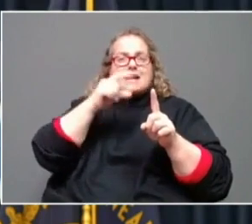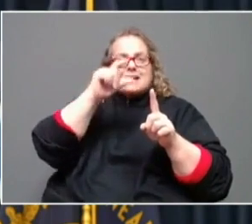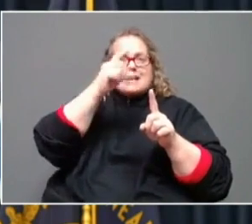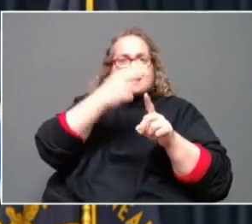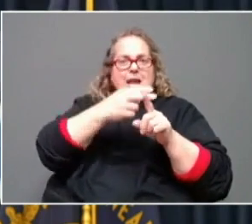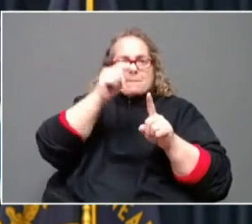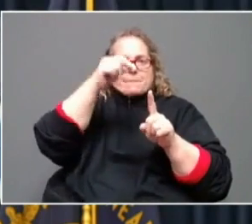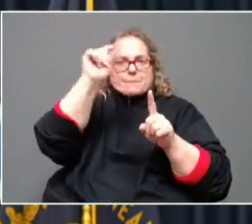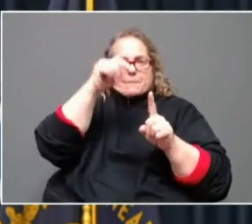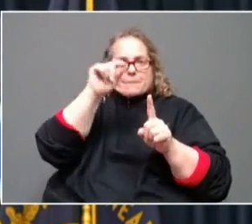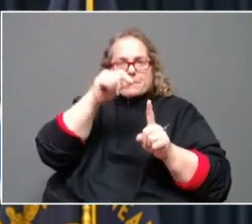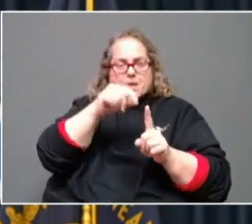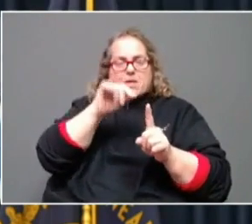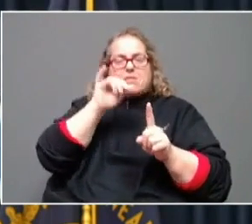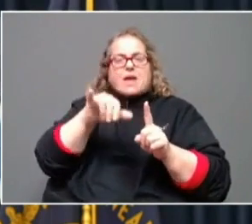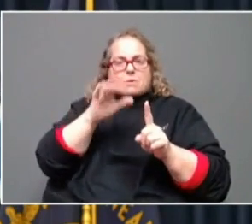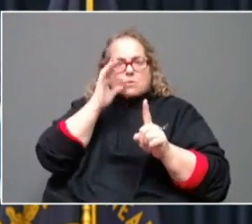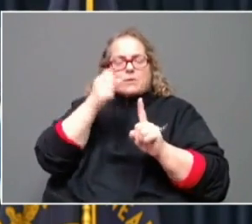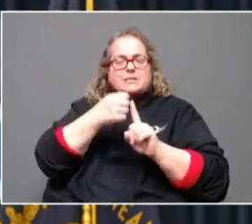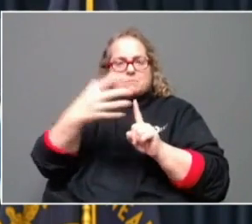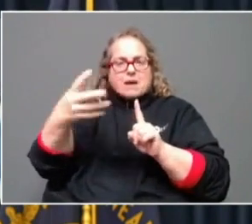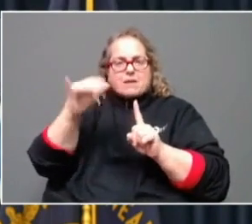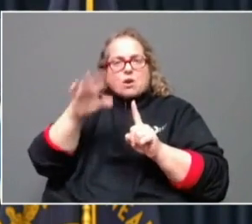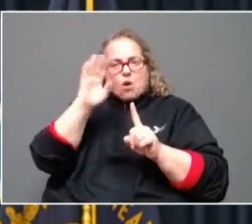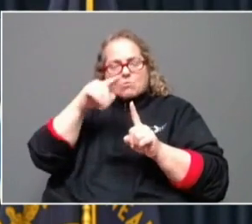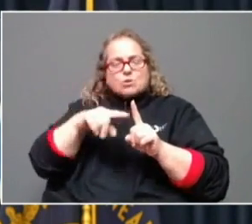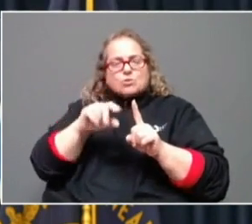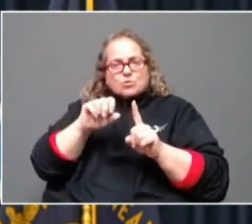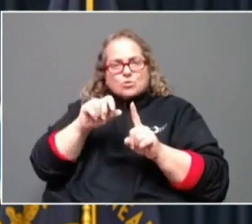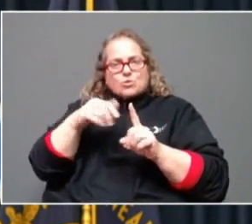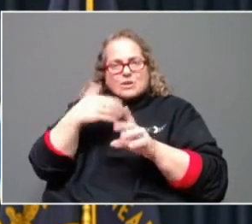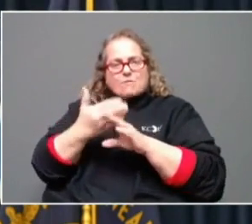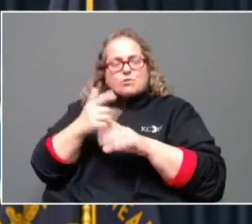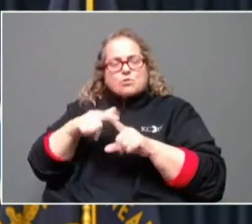hopefully get it to most, if not all of the state based monoclonal sites on the